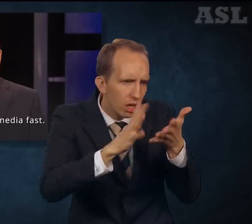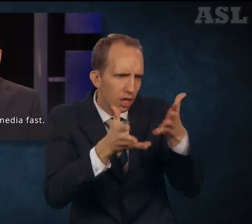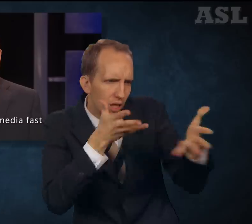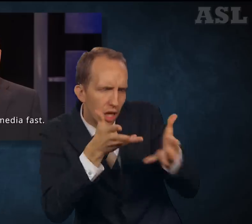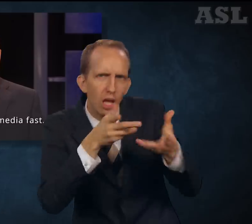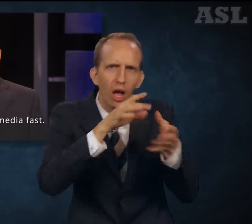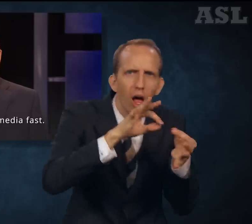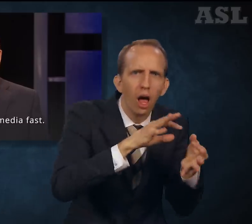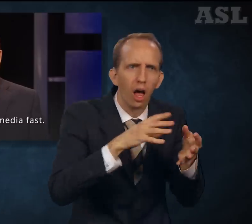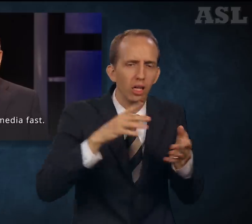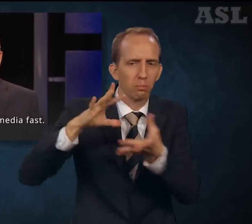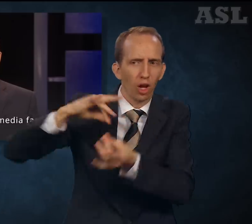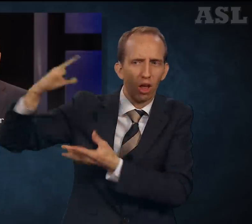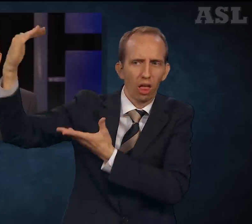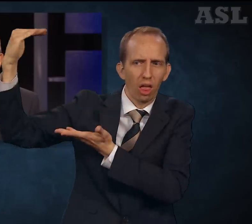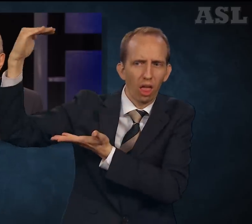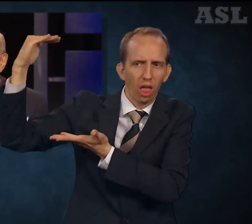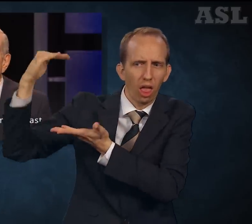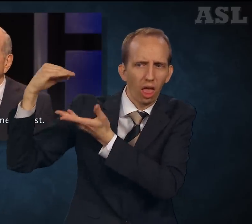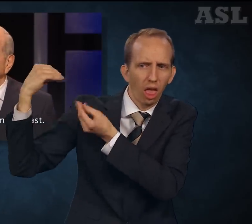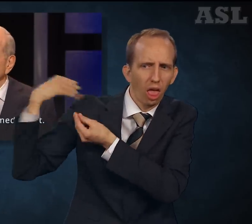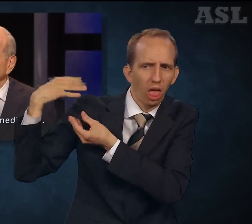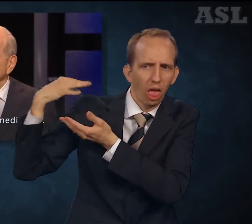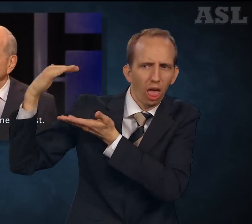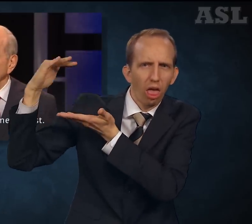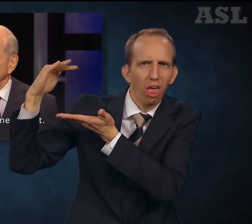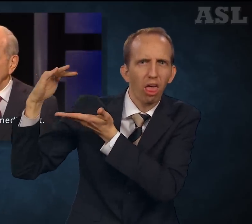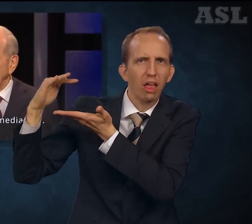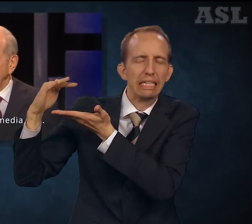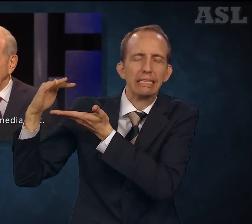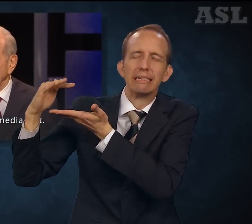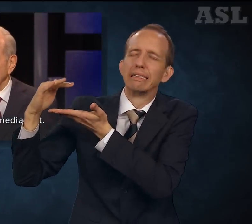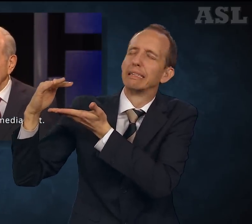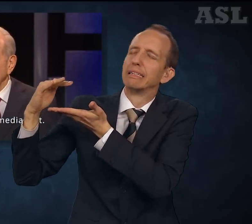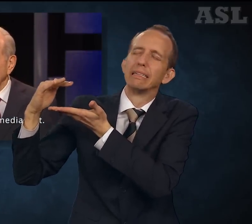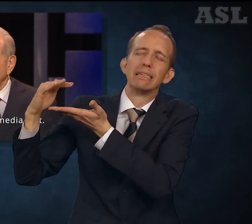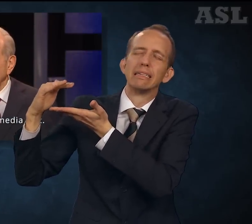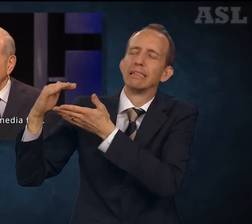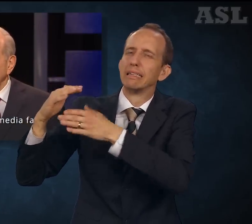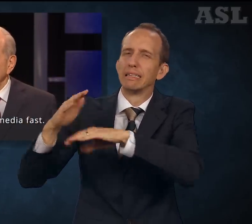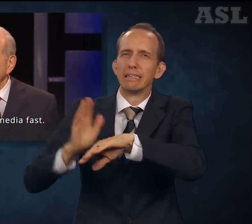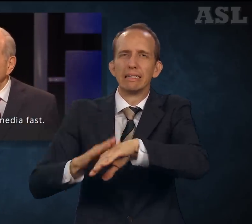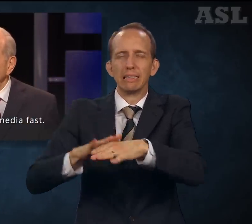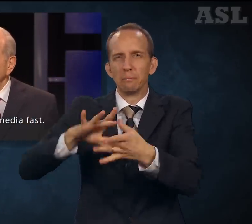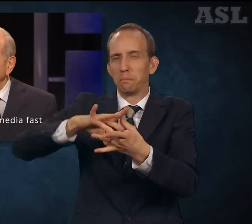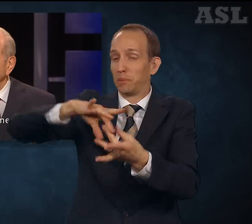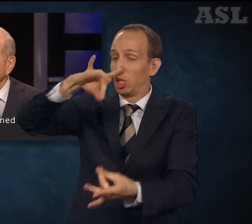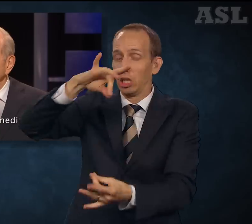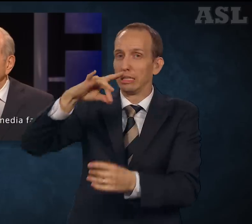BUT IF YOU ARE PAYING MORE ATTENTION TO FEEDS FROM